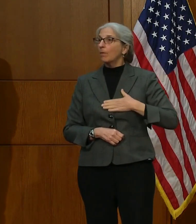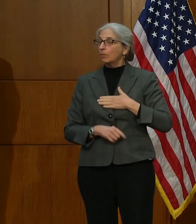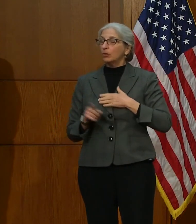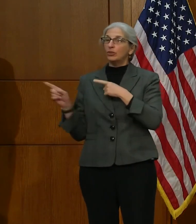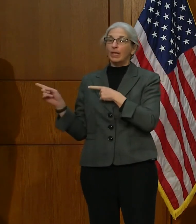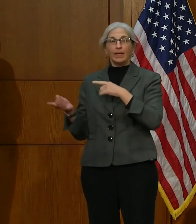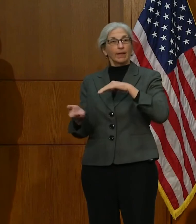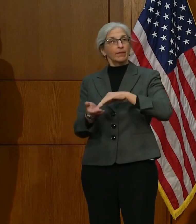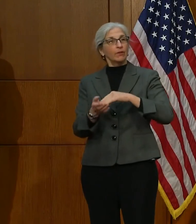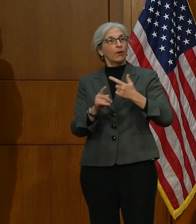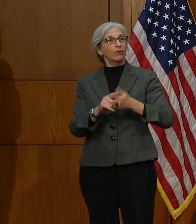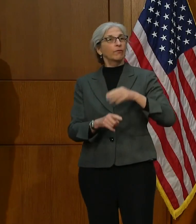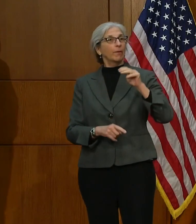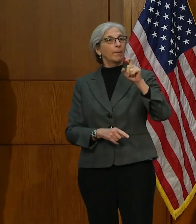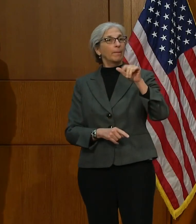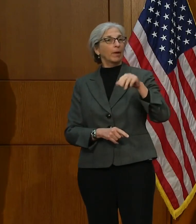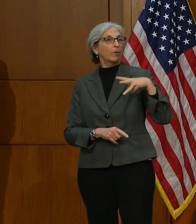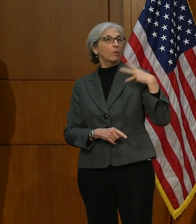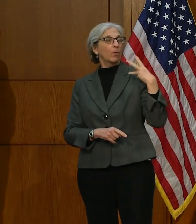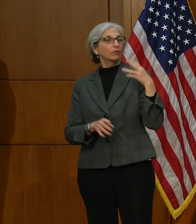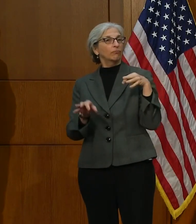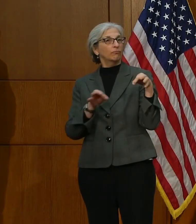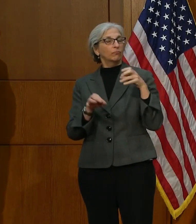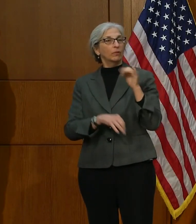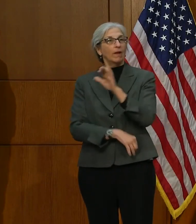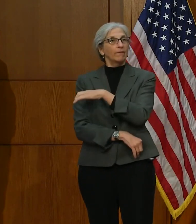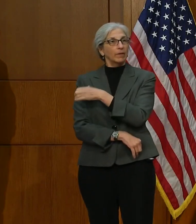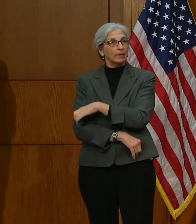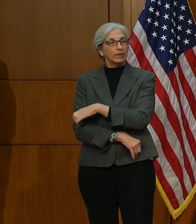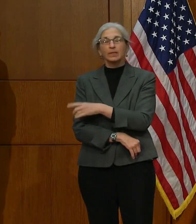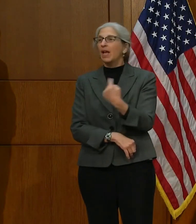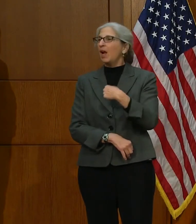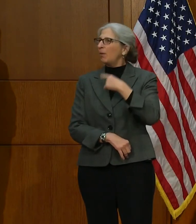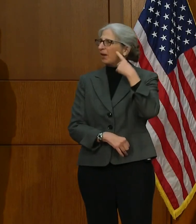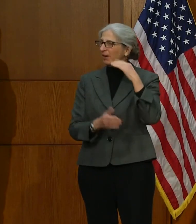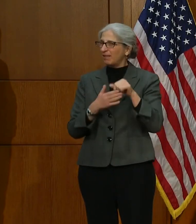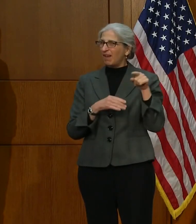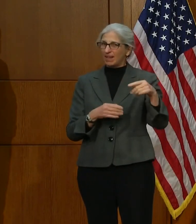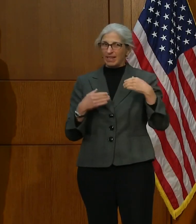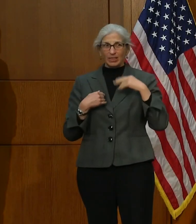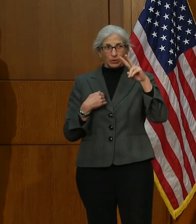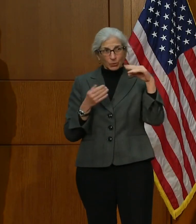APPRECIATE THAT DR THURMAN DESCRIPTION OF THE CLINICS AND WE'RE SEEING A LOT OF THOSE